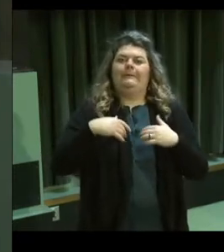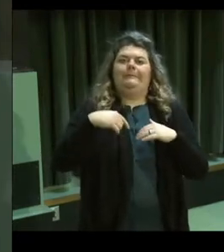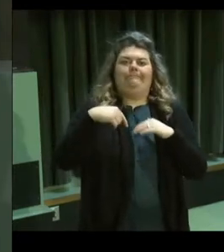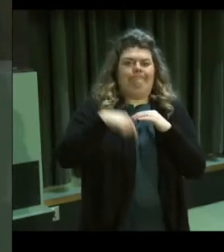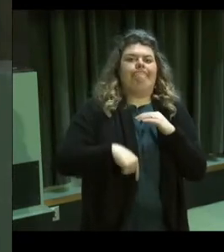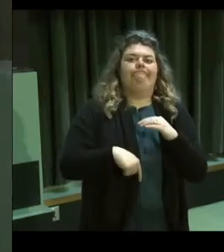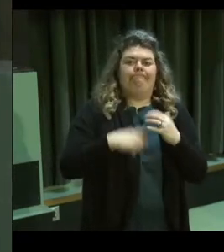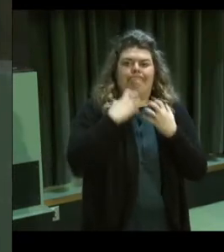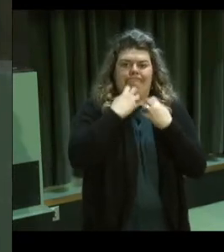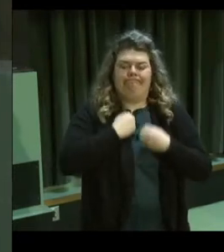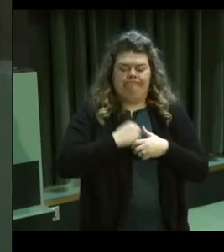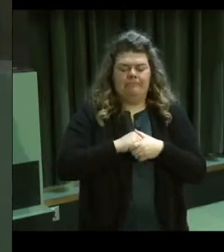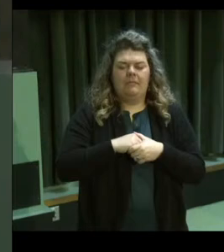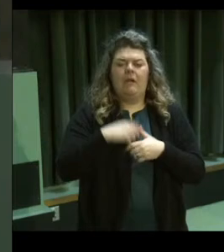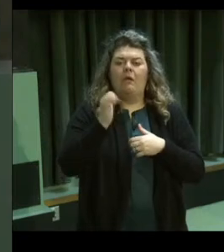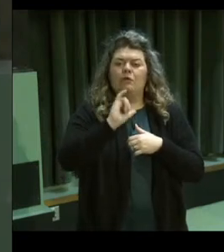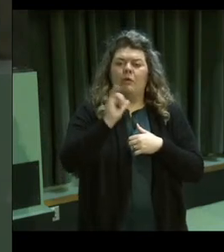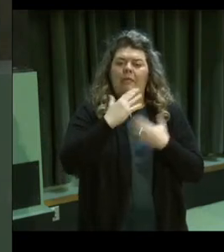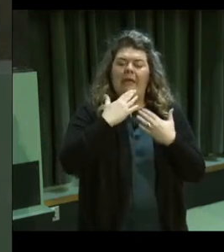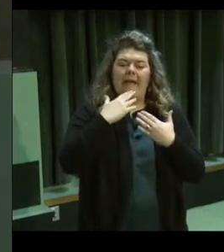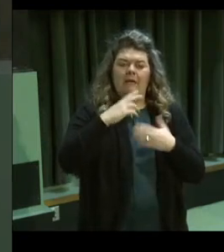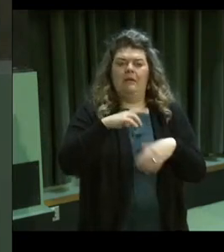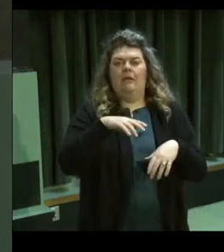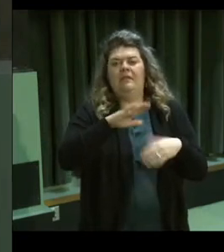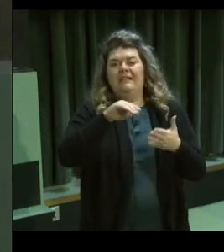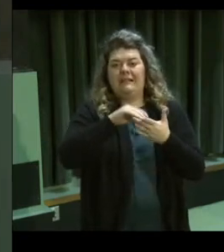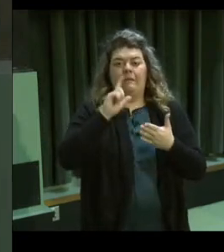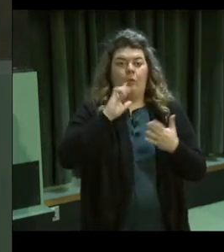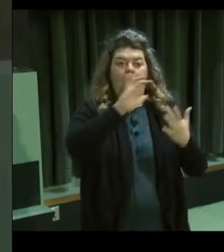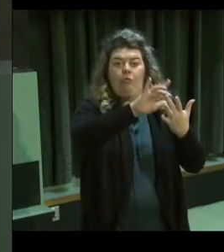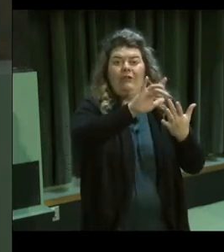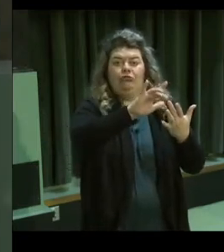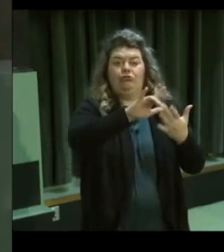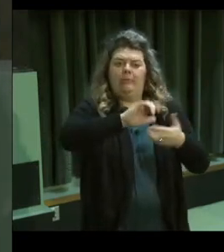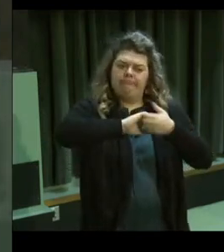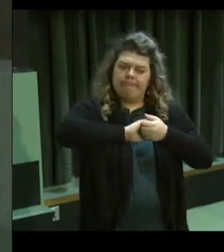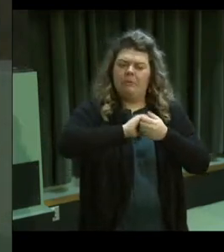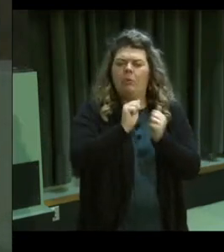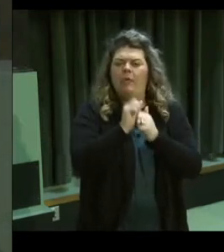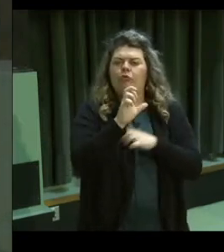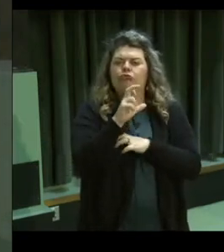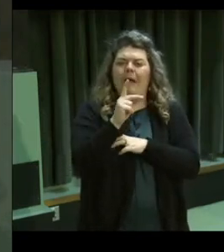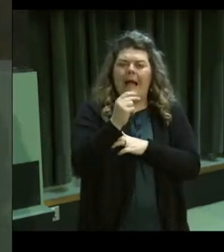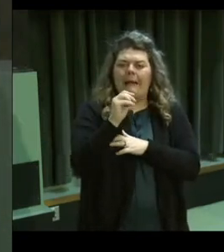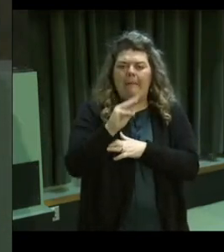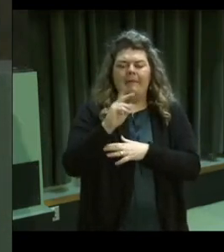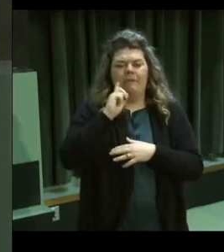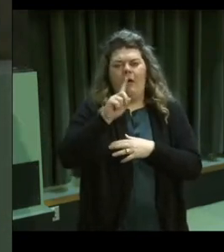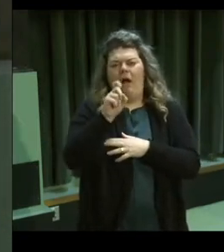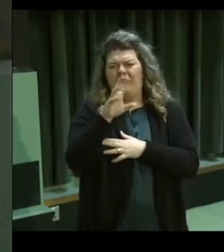the, center for Educational Outreach, who partnered with